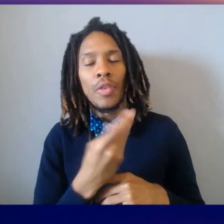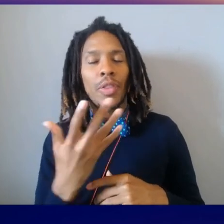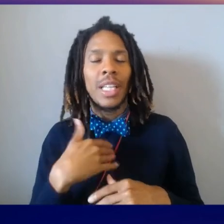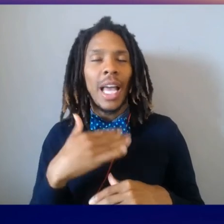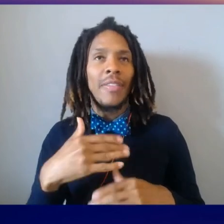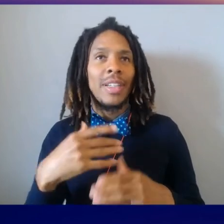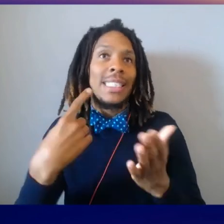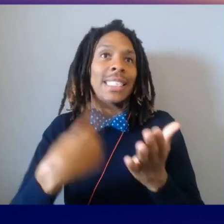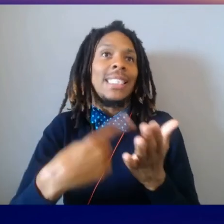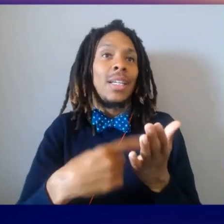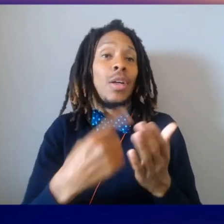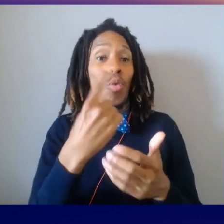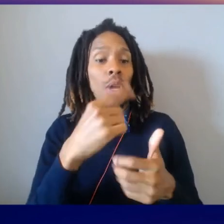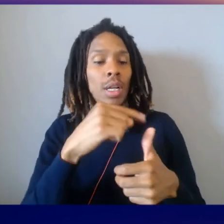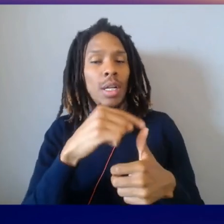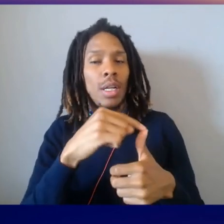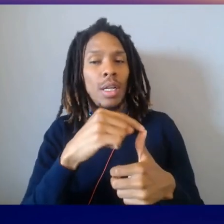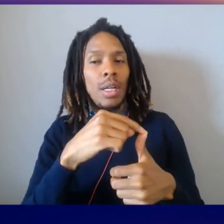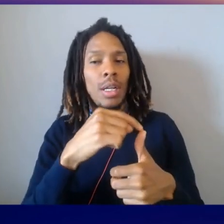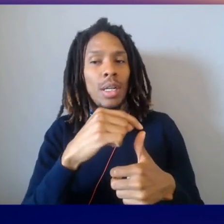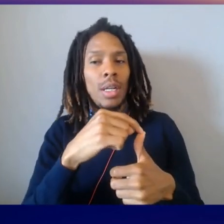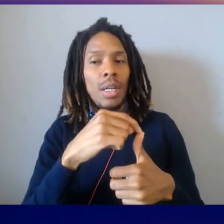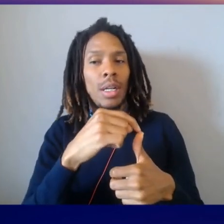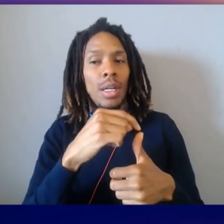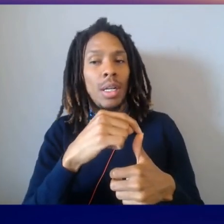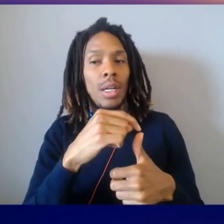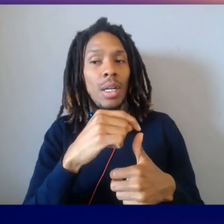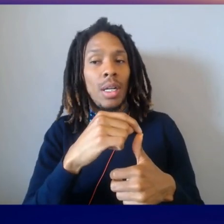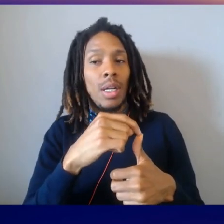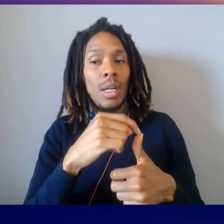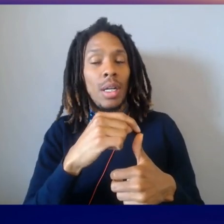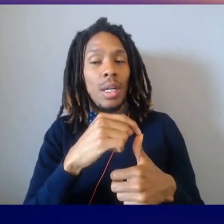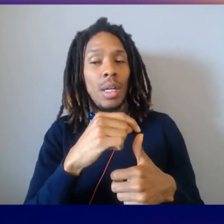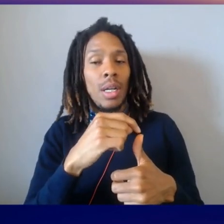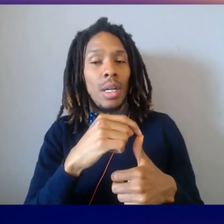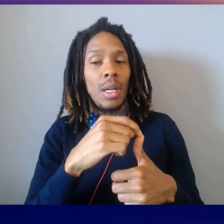One of them is the fact that with data events,